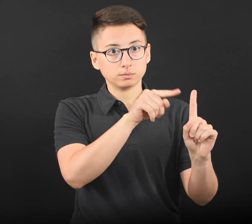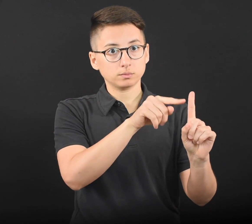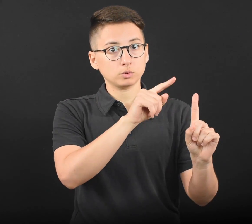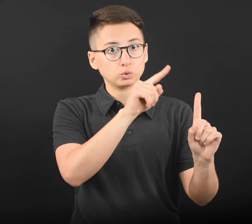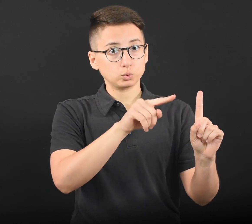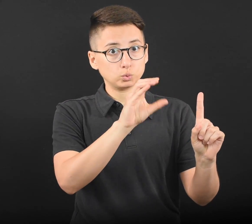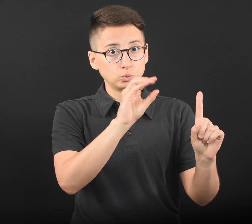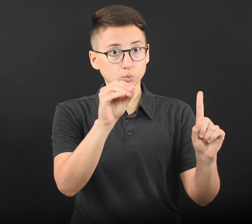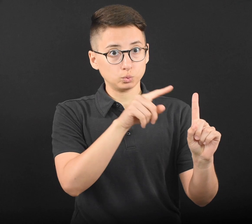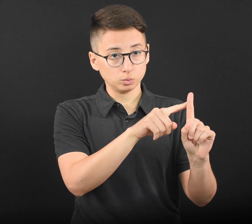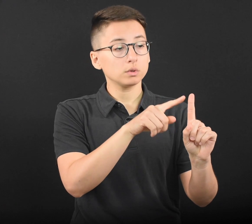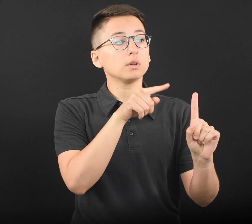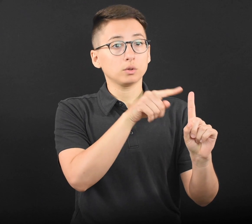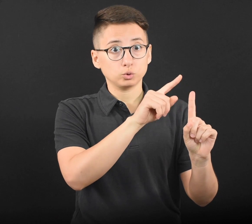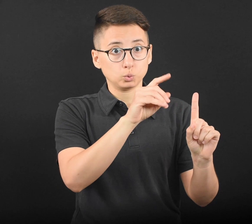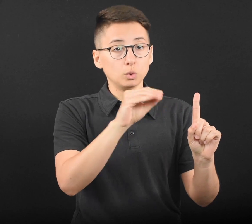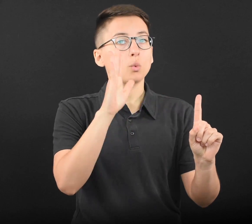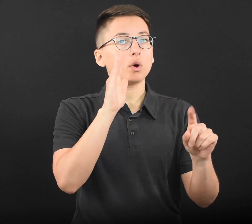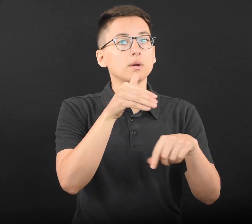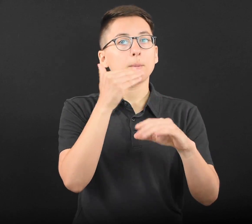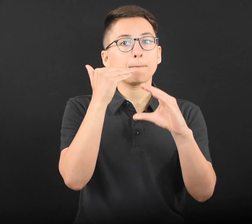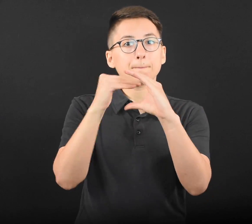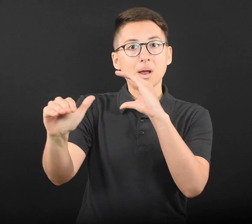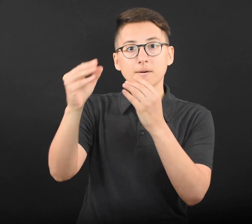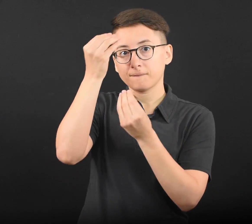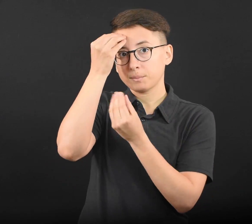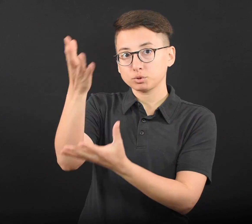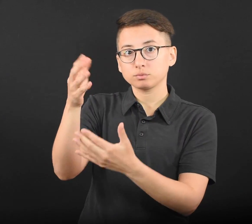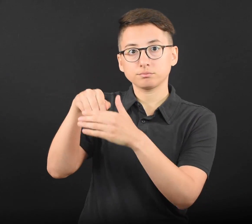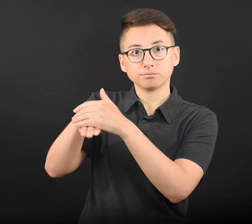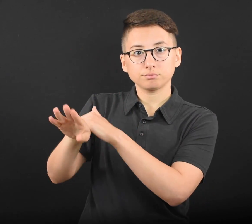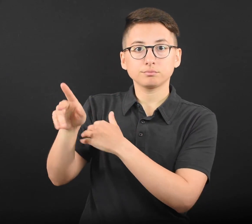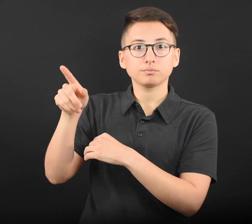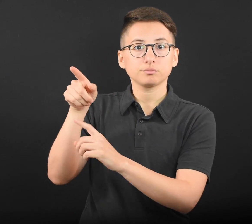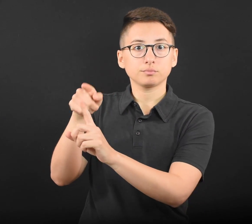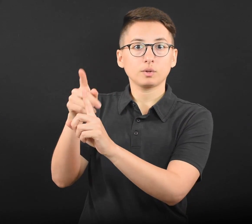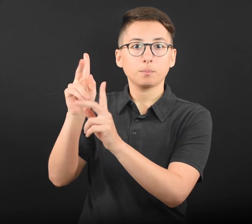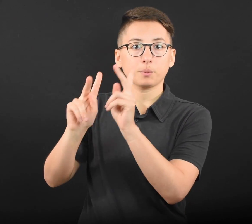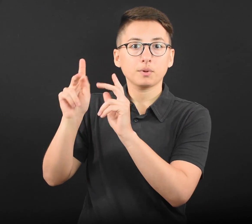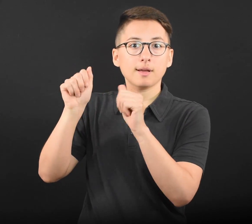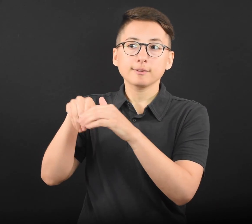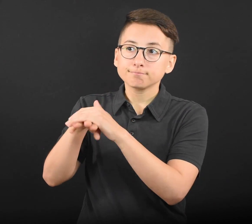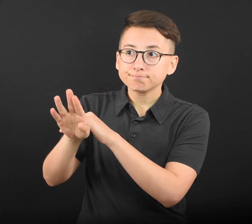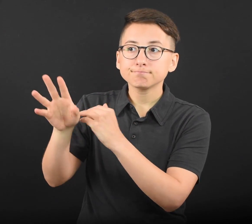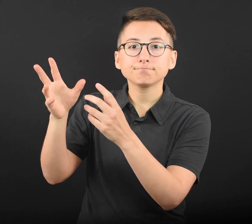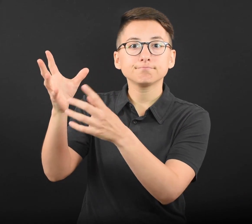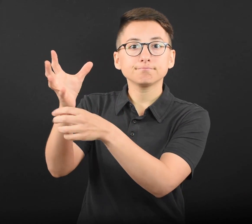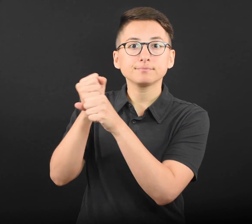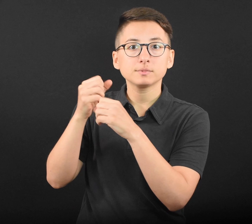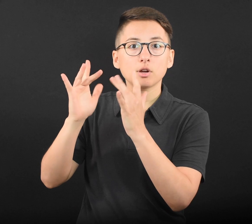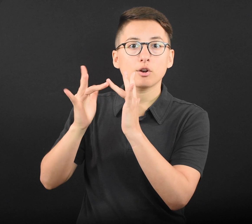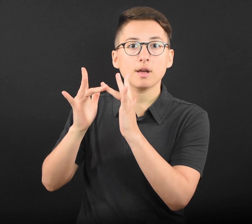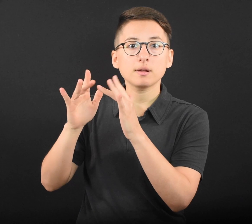which will email information in order for Minnesotans to redeem their admission.